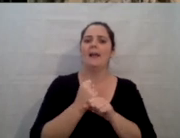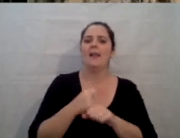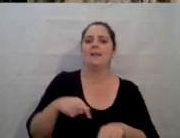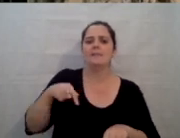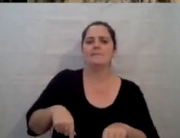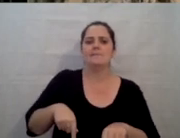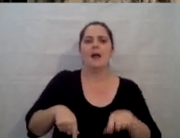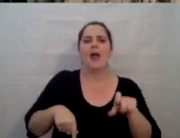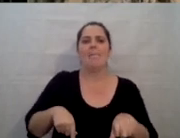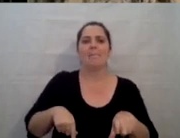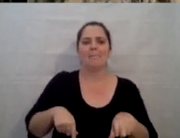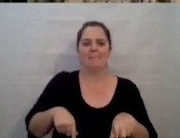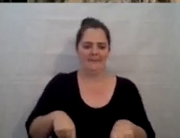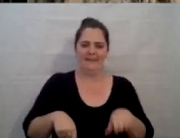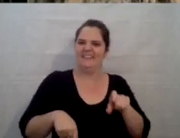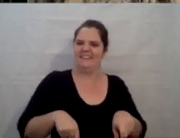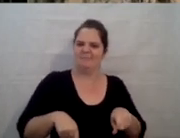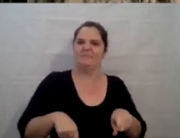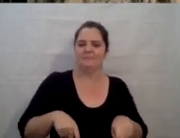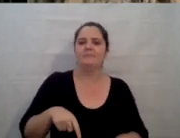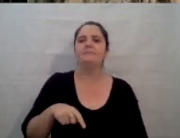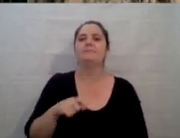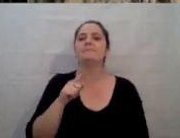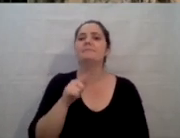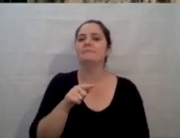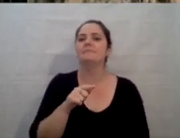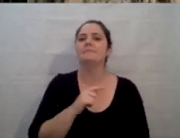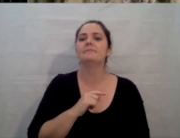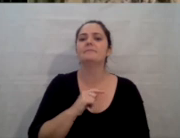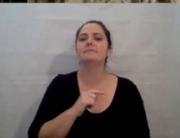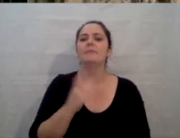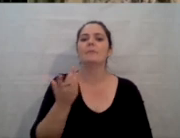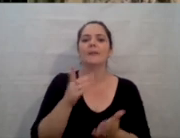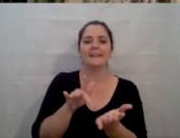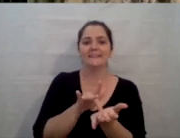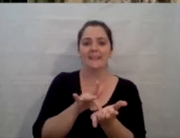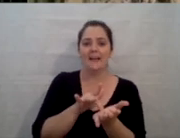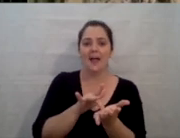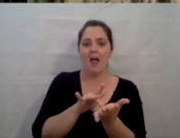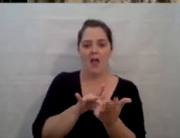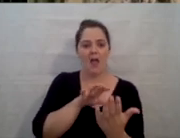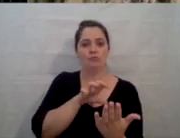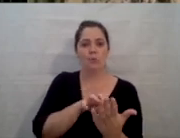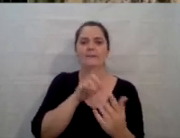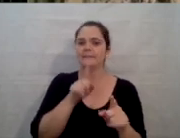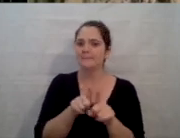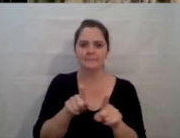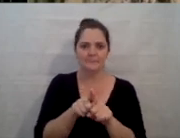Okay, I know his anatomical centre is going to be coming right across the centre there, his shoulders